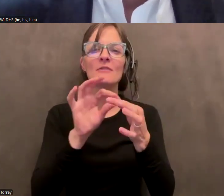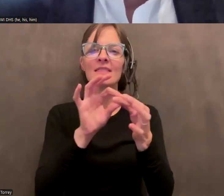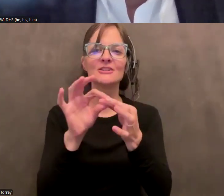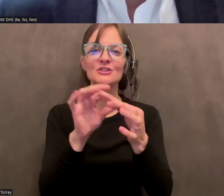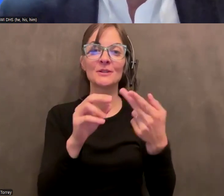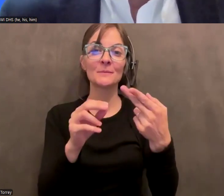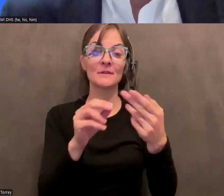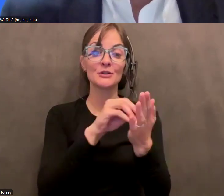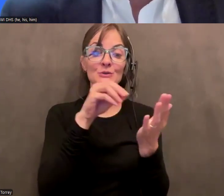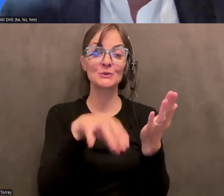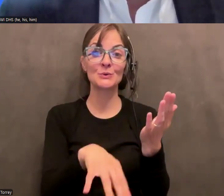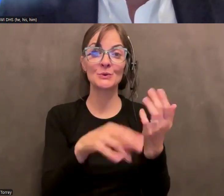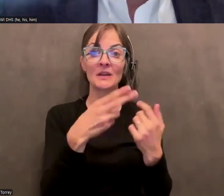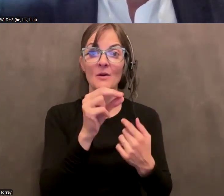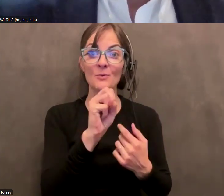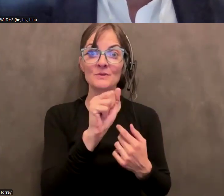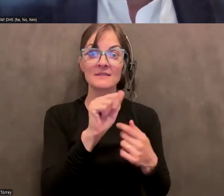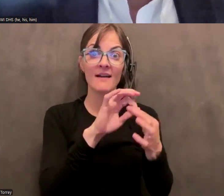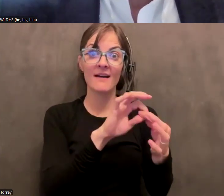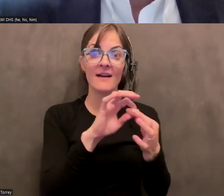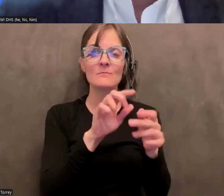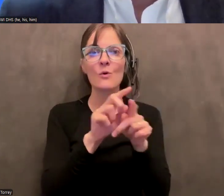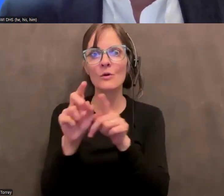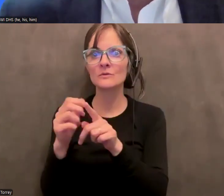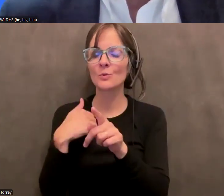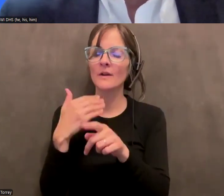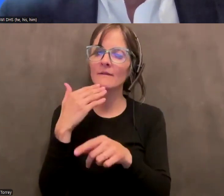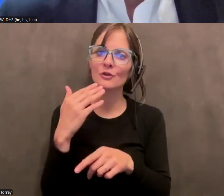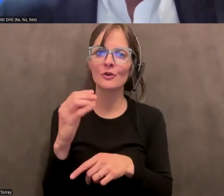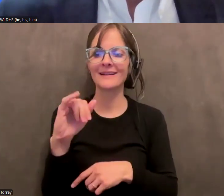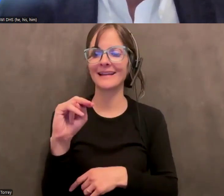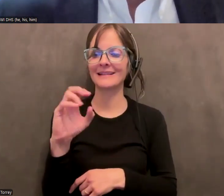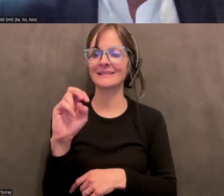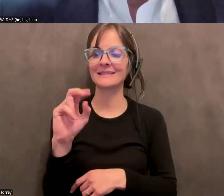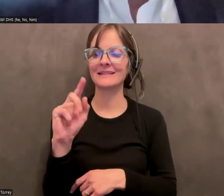that the Department of Health Services, Kevin was able to put together, which includes a referral bonus.